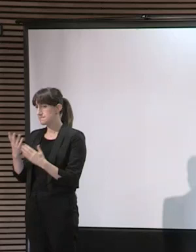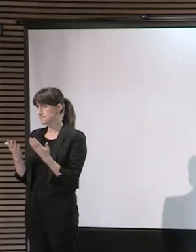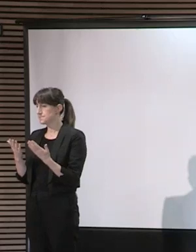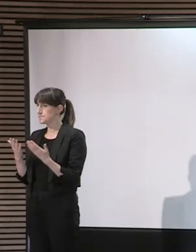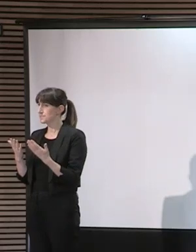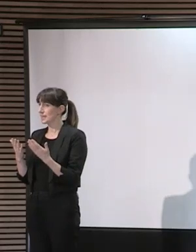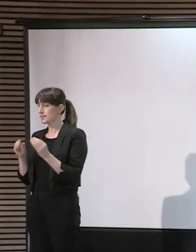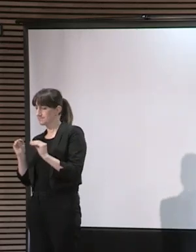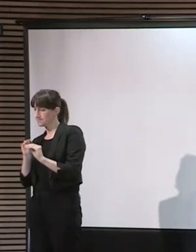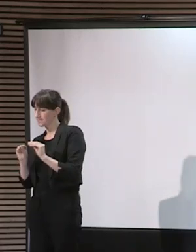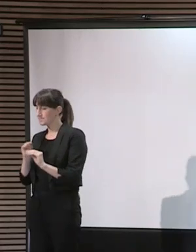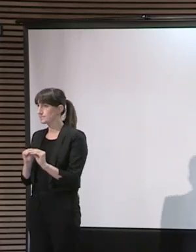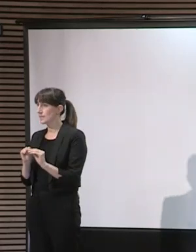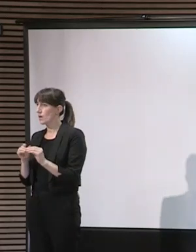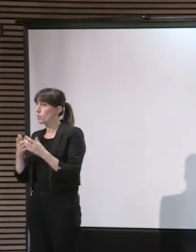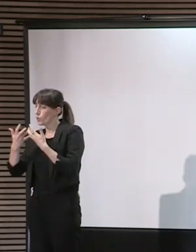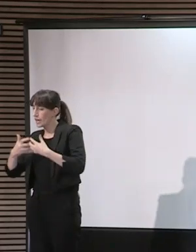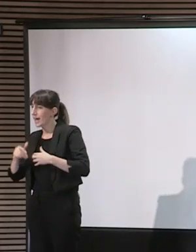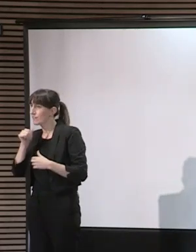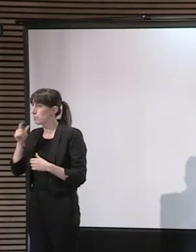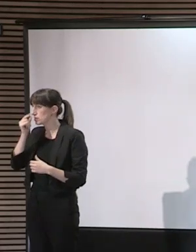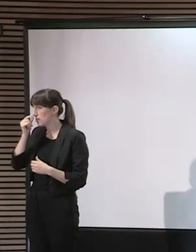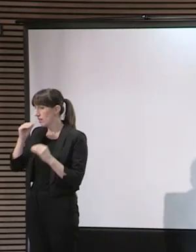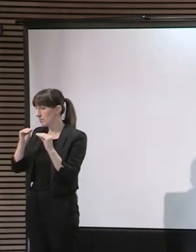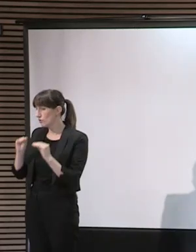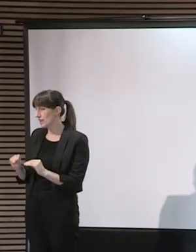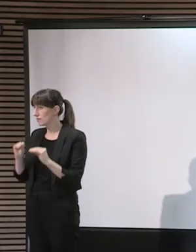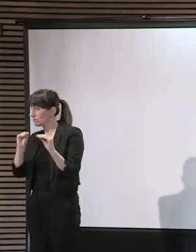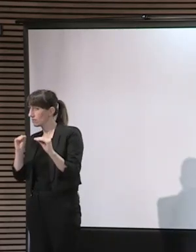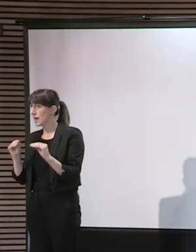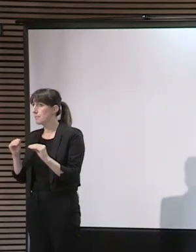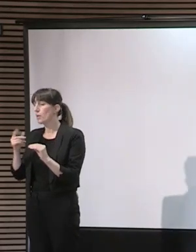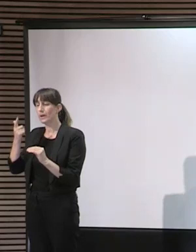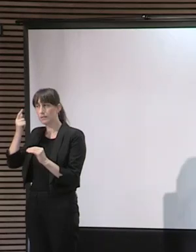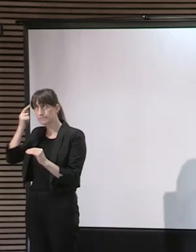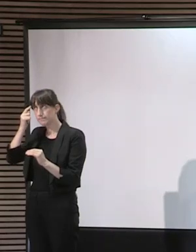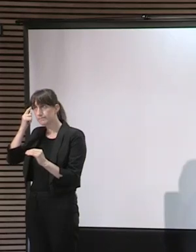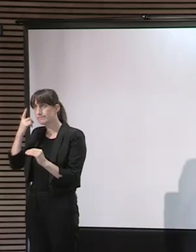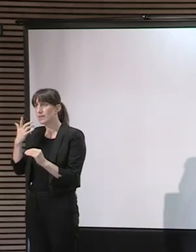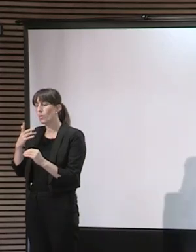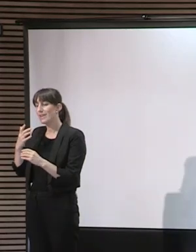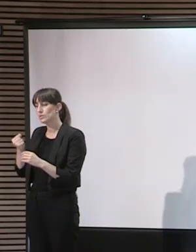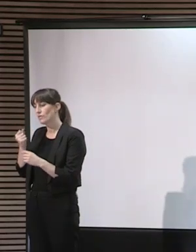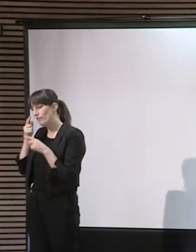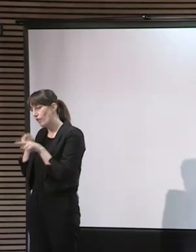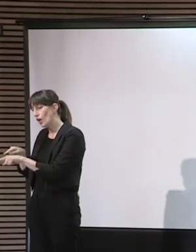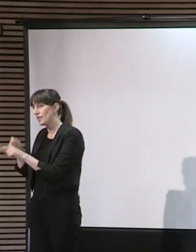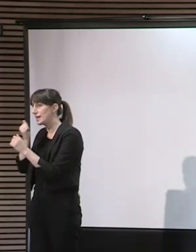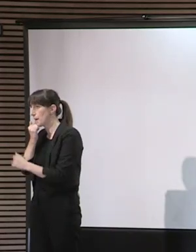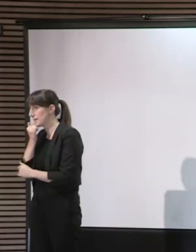looking at the settings - we're making sure the Level 2 settings are working consistently and no adjustments need to be made